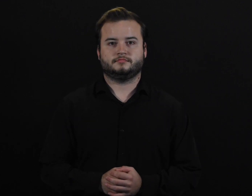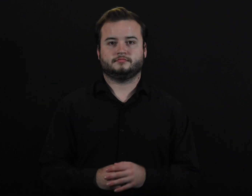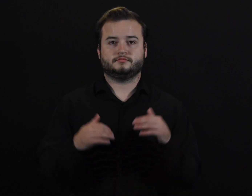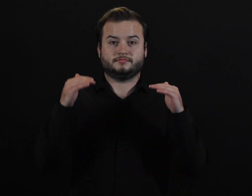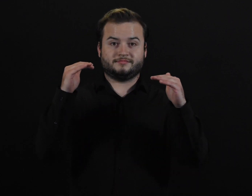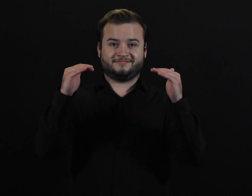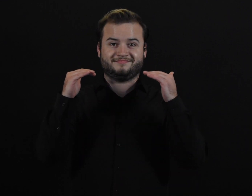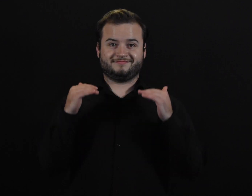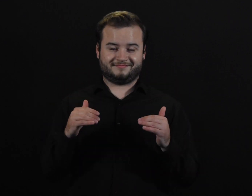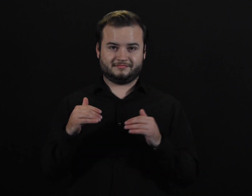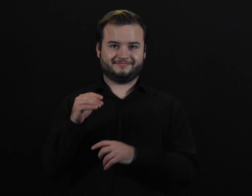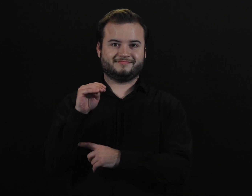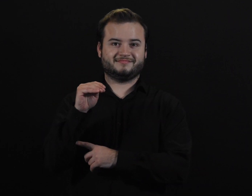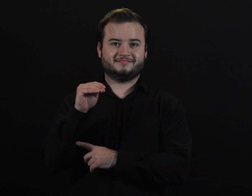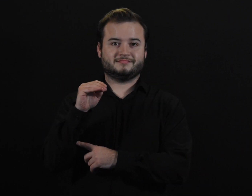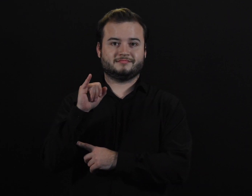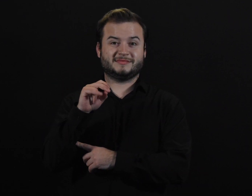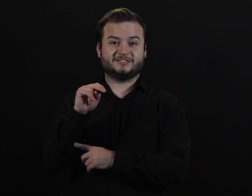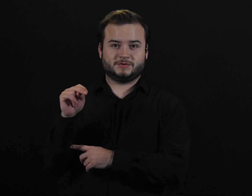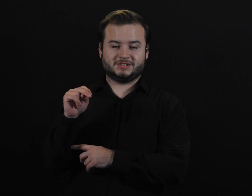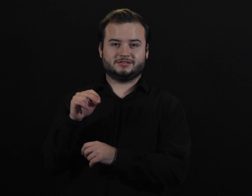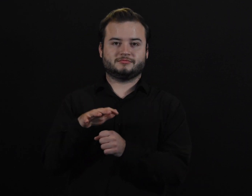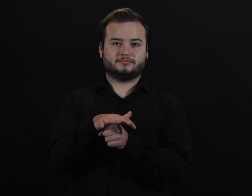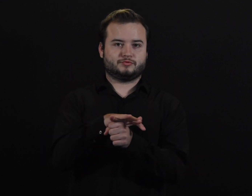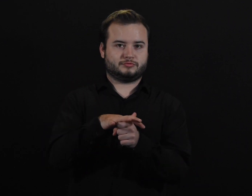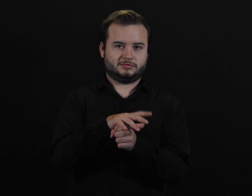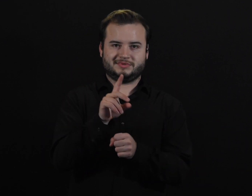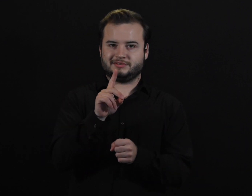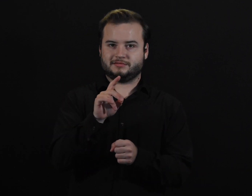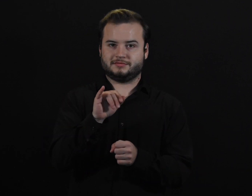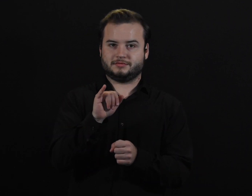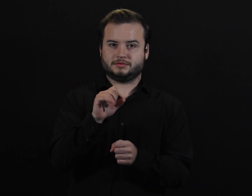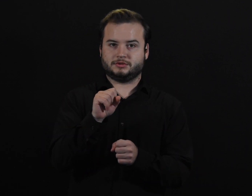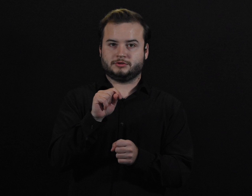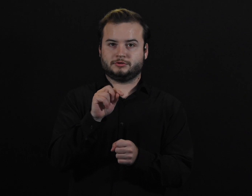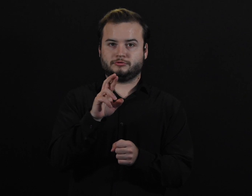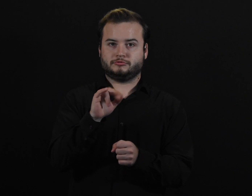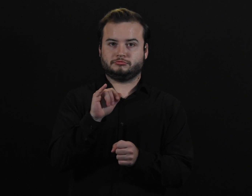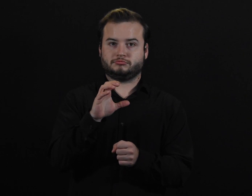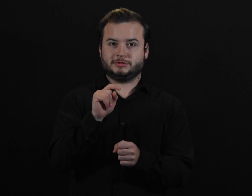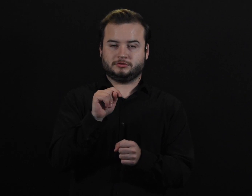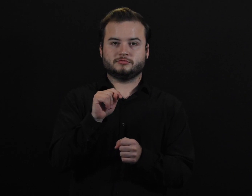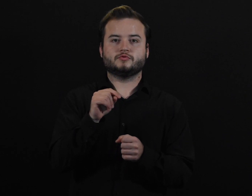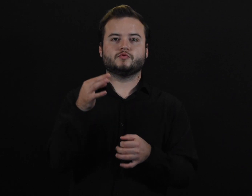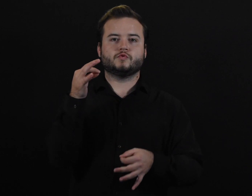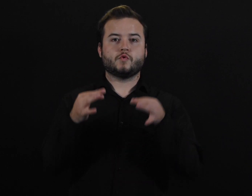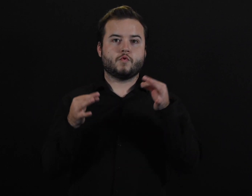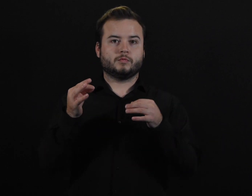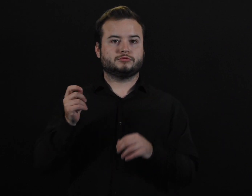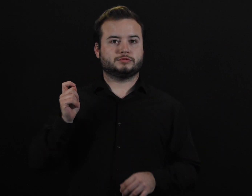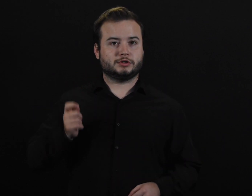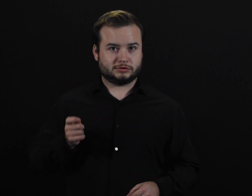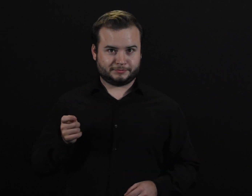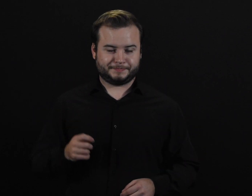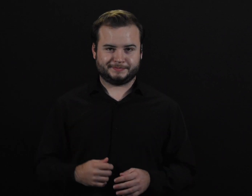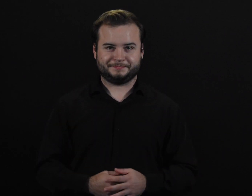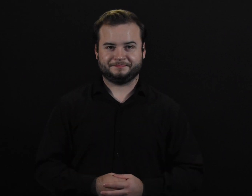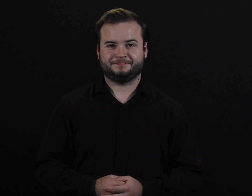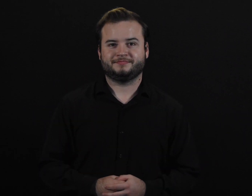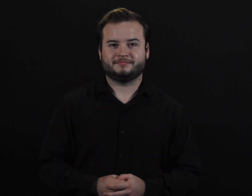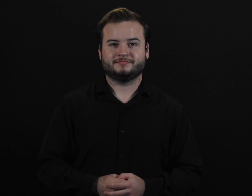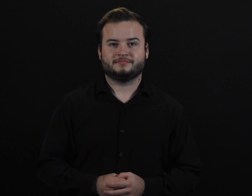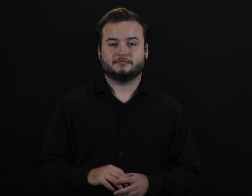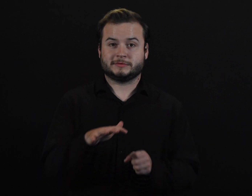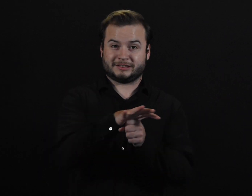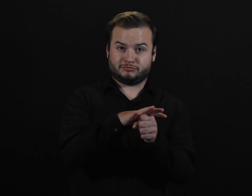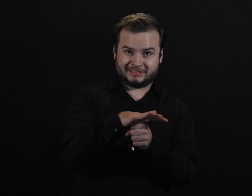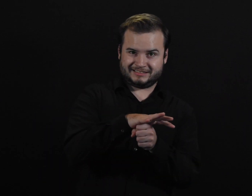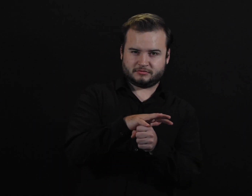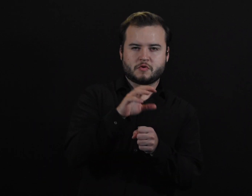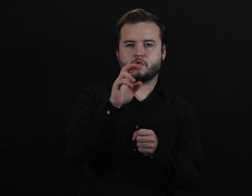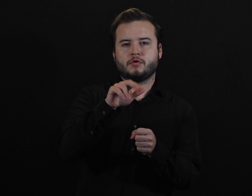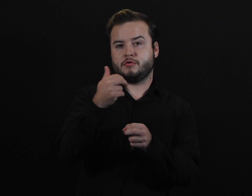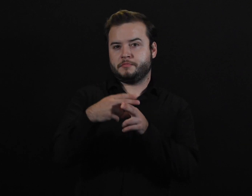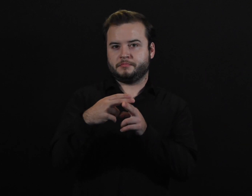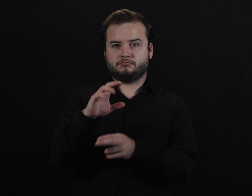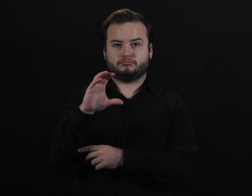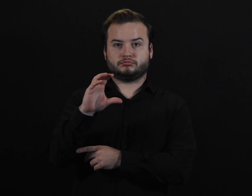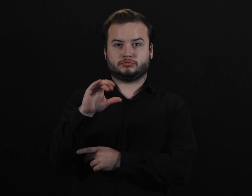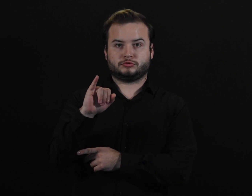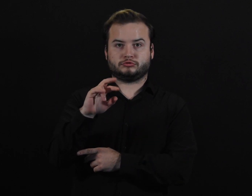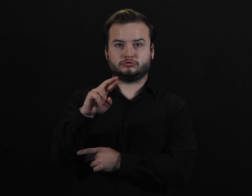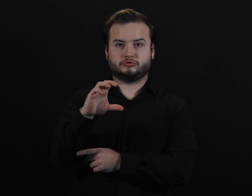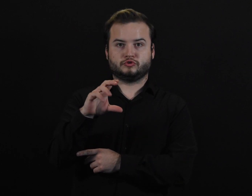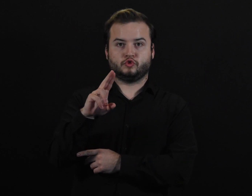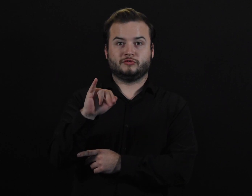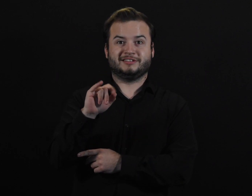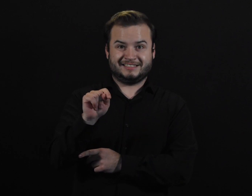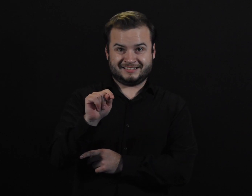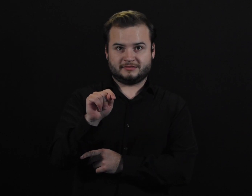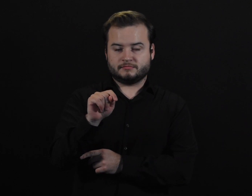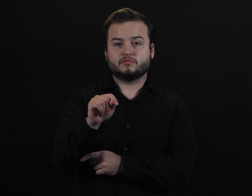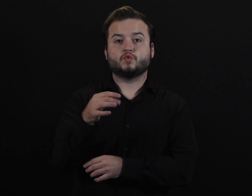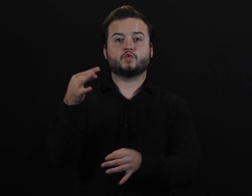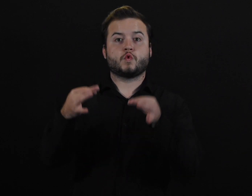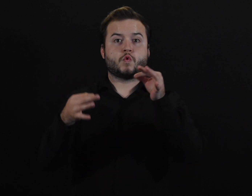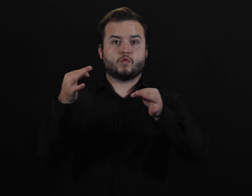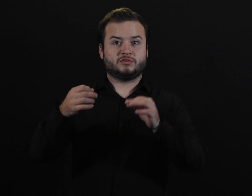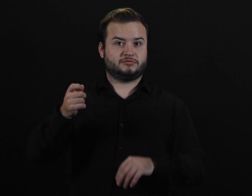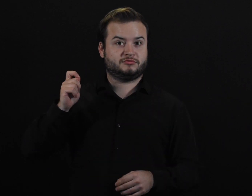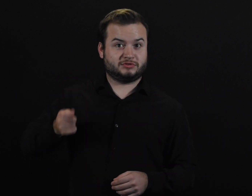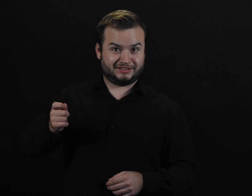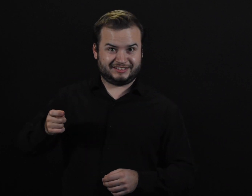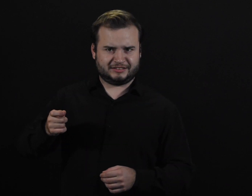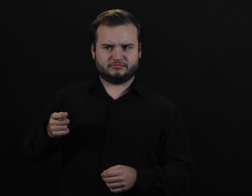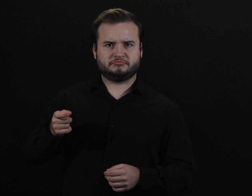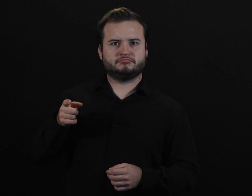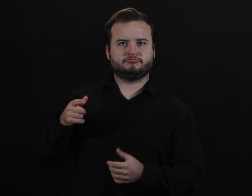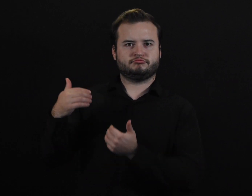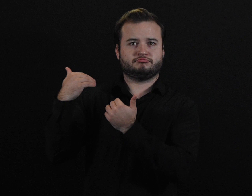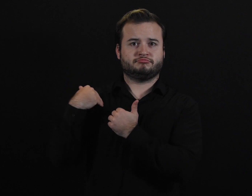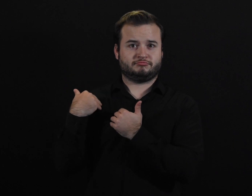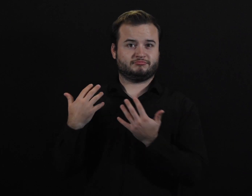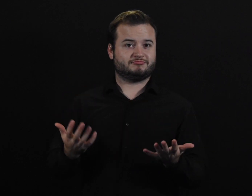MN District Court Judge- District or Circuit Court Judges are responsible